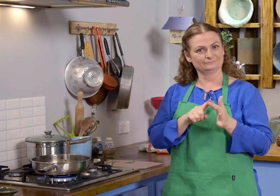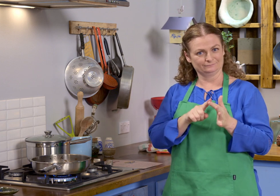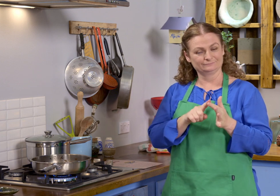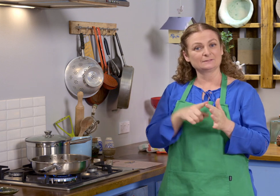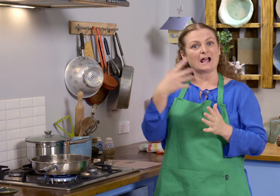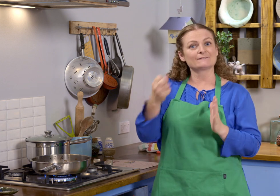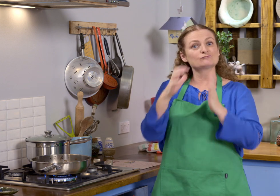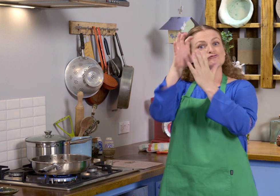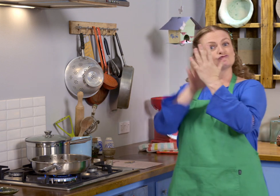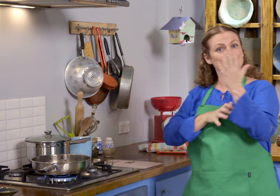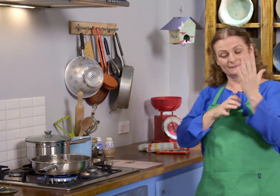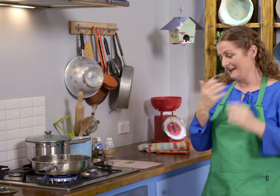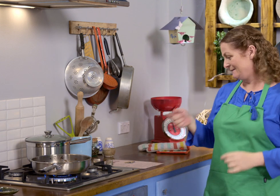I've got my recipe here.